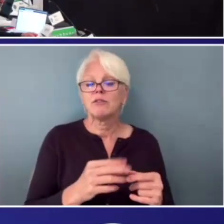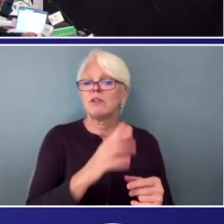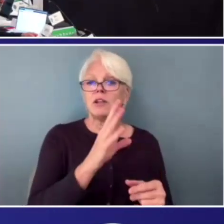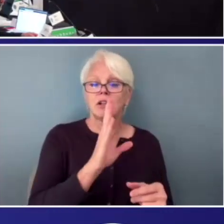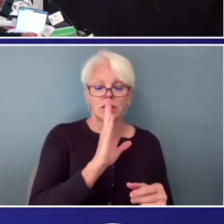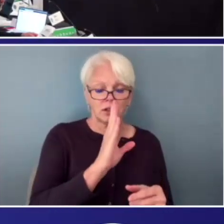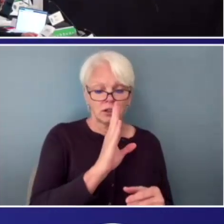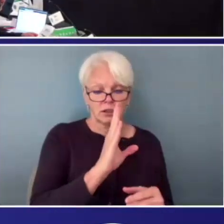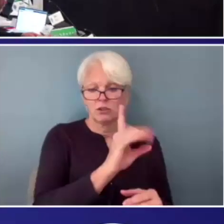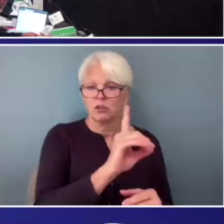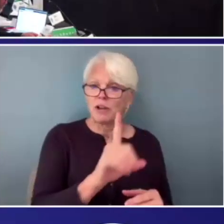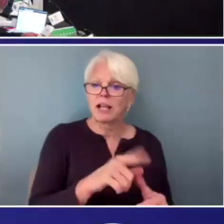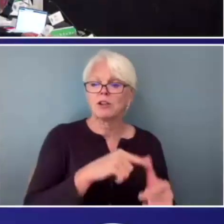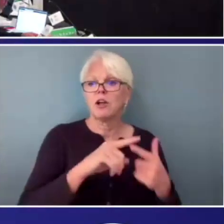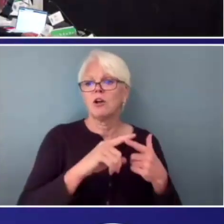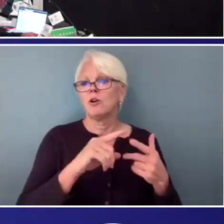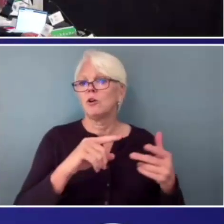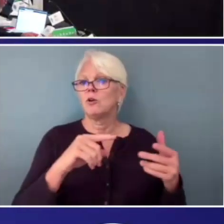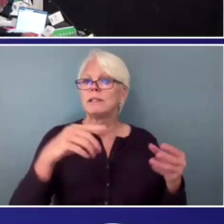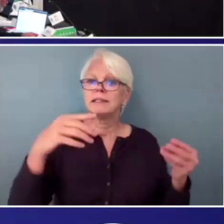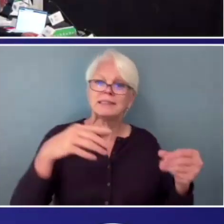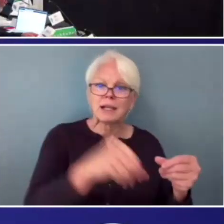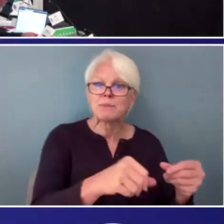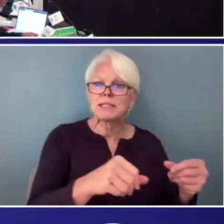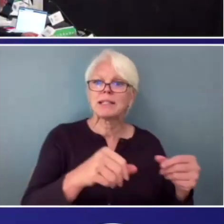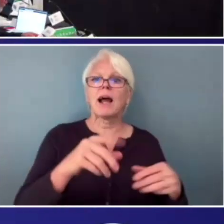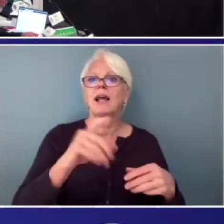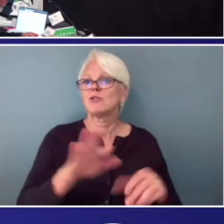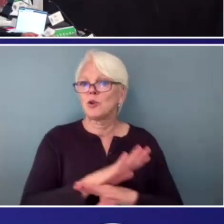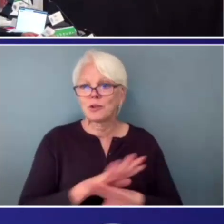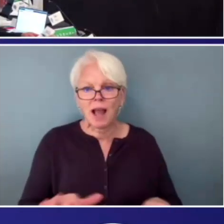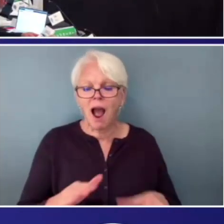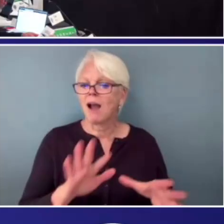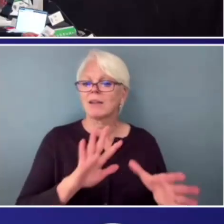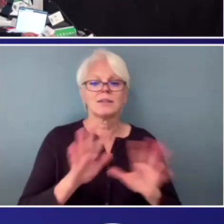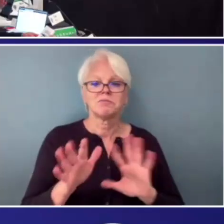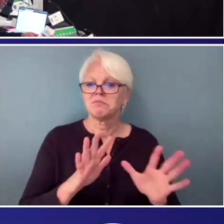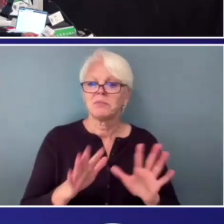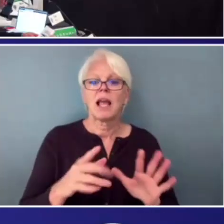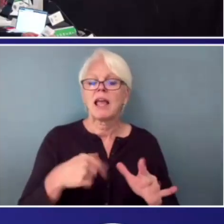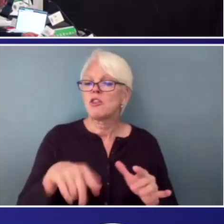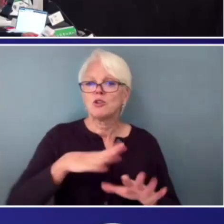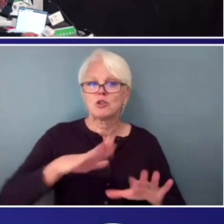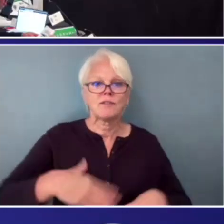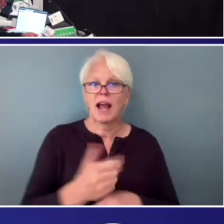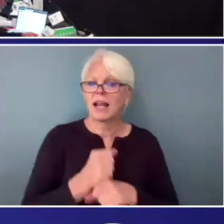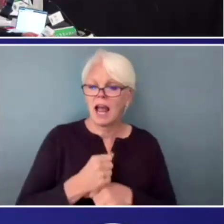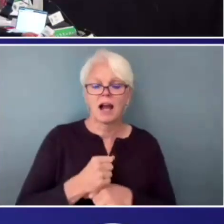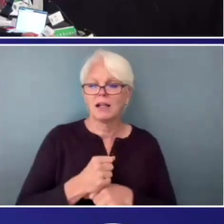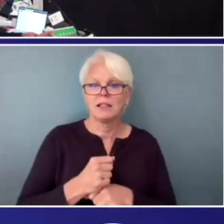not received a Direct Loan after July 1, 2026, will have access to the standard